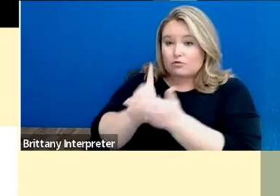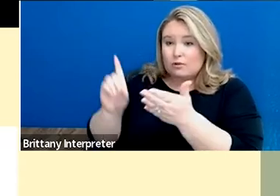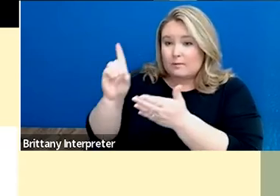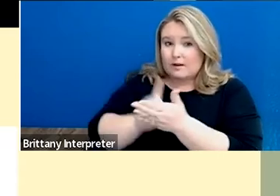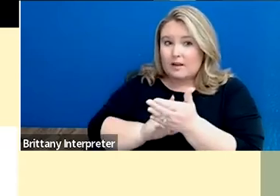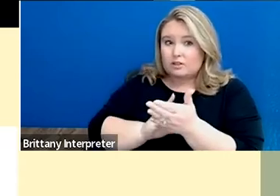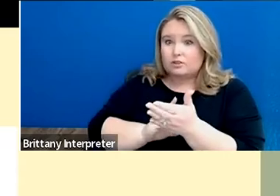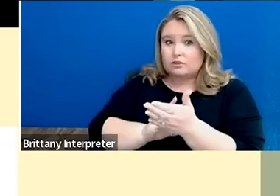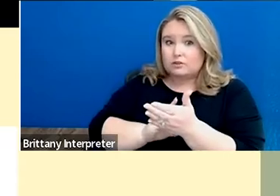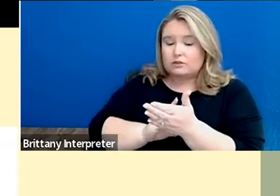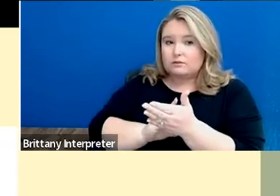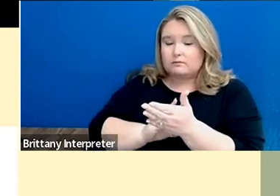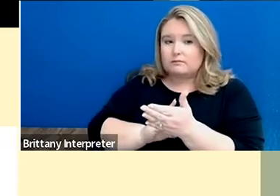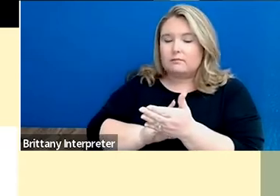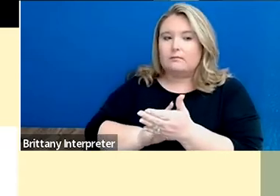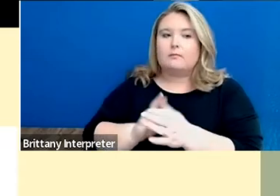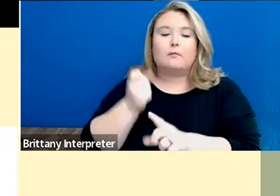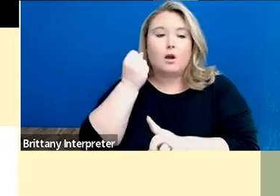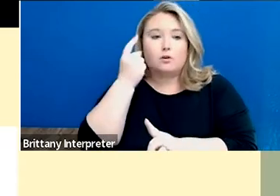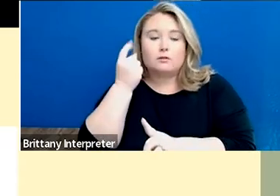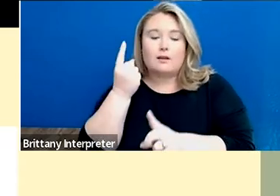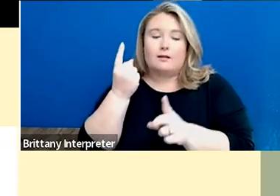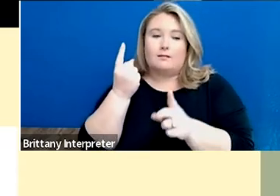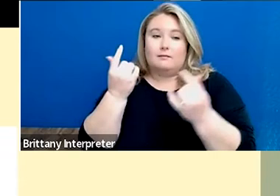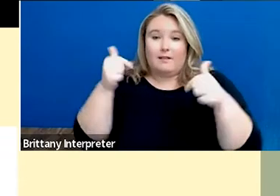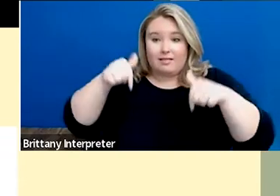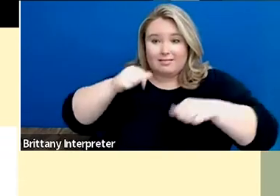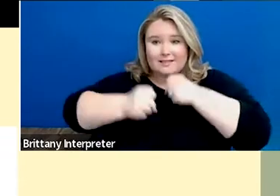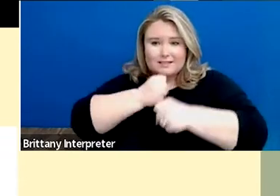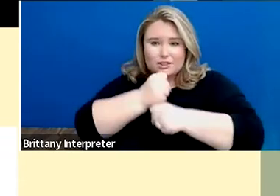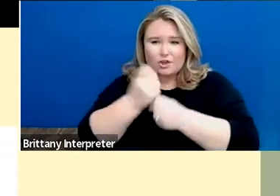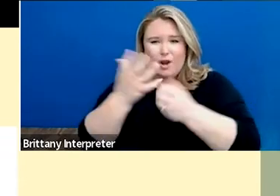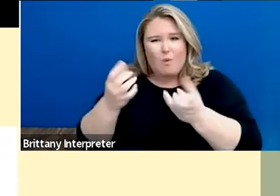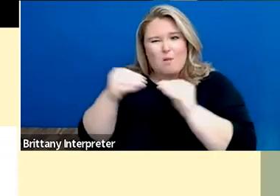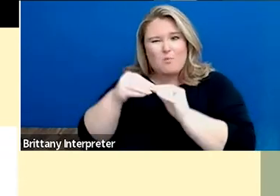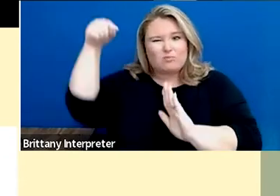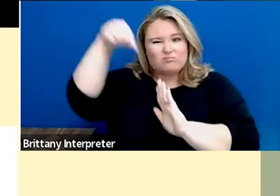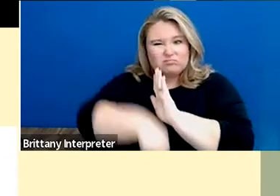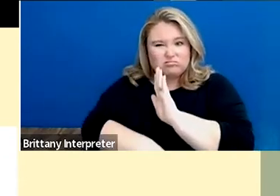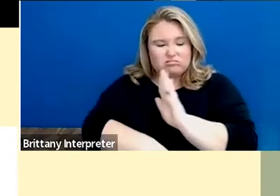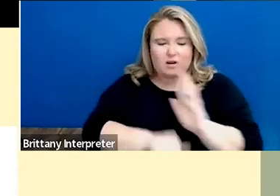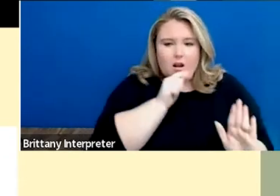This year though, I wanted to go beyond the laws and the rules and the requirements,